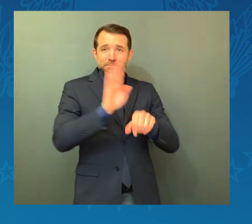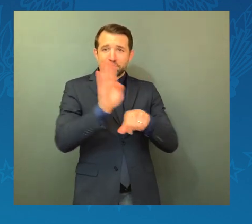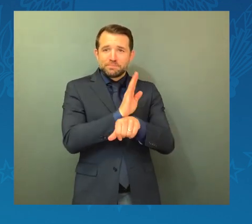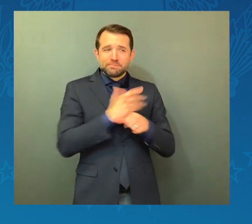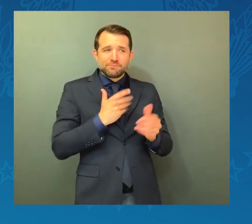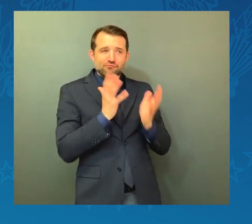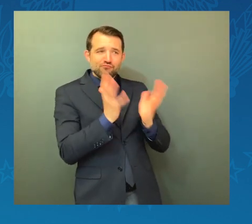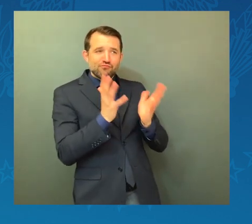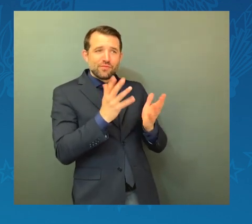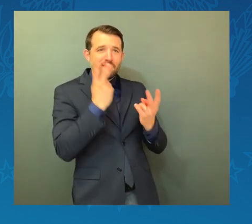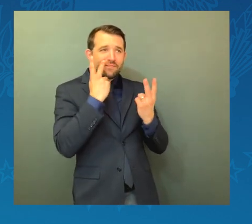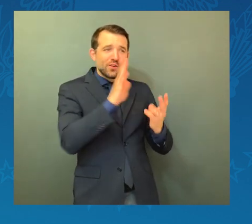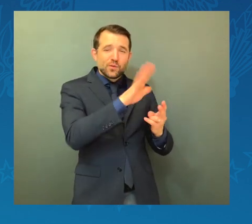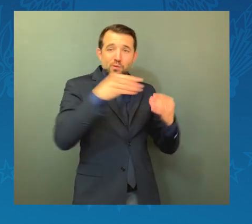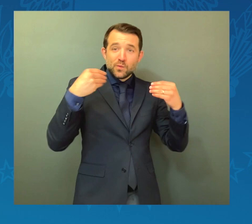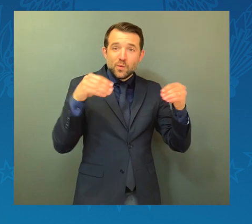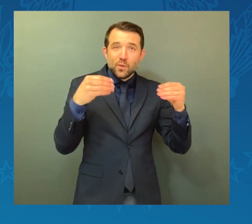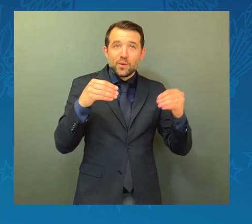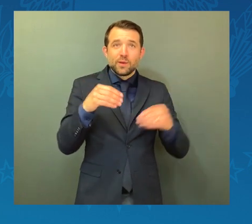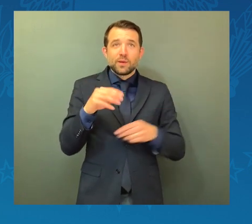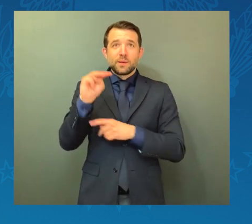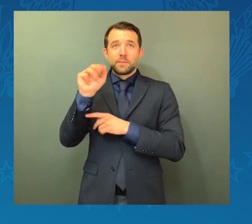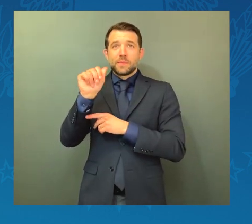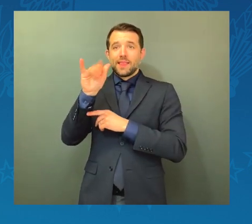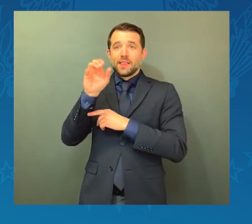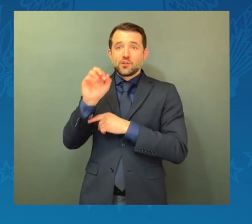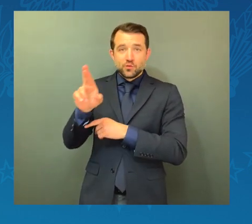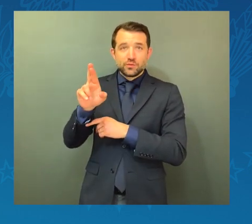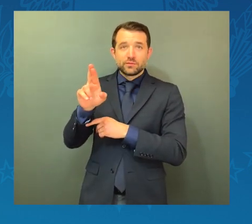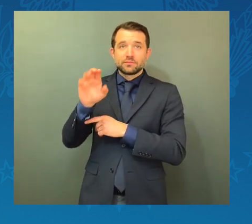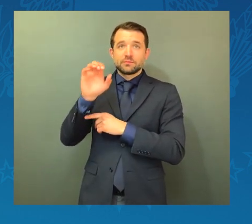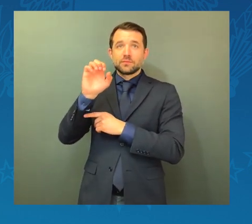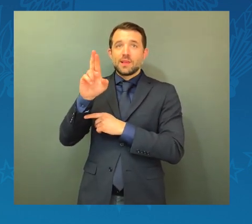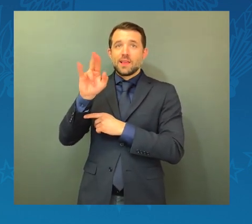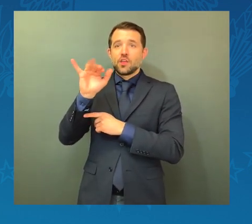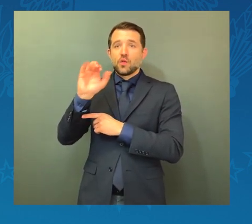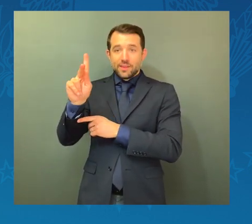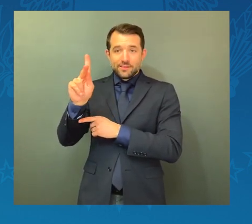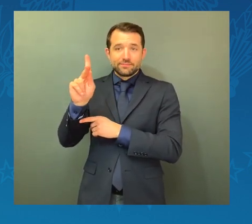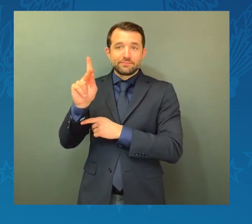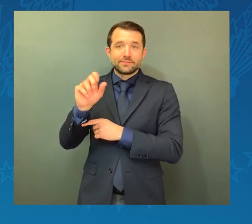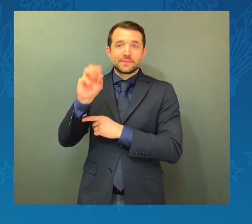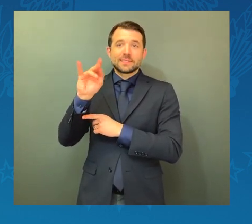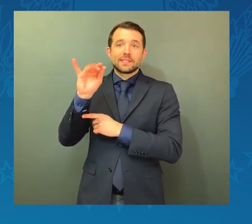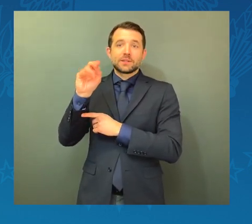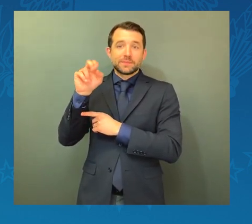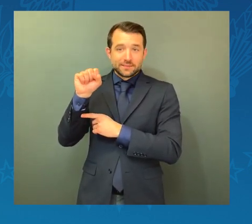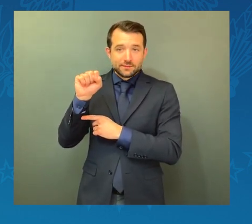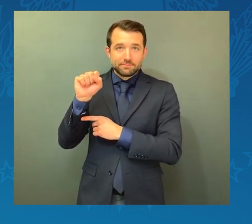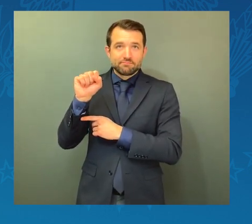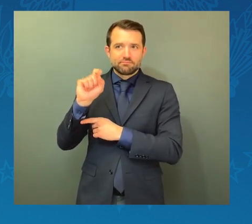Mayor Errick Simmons, where are you? I know you're here. There you are. I want to thank you for welcoming us --